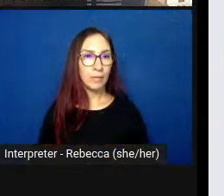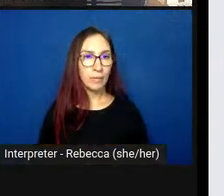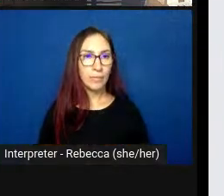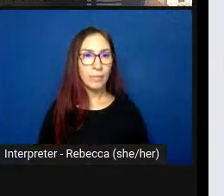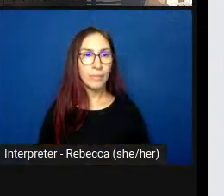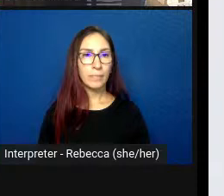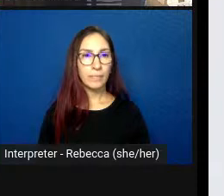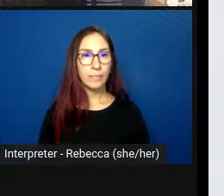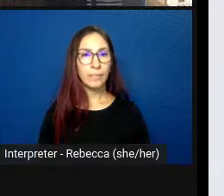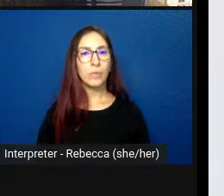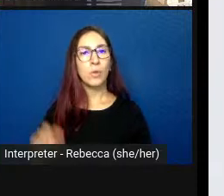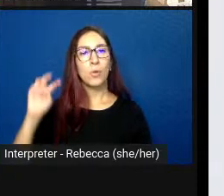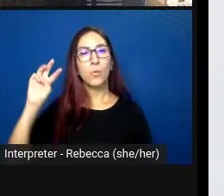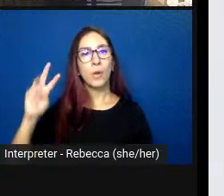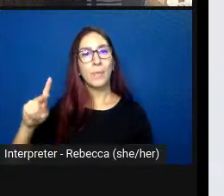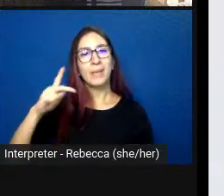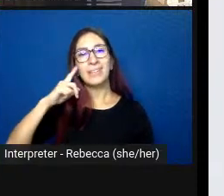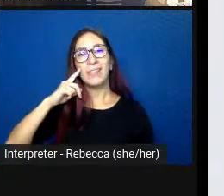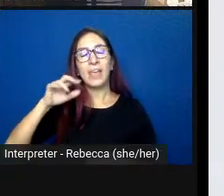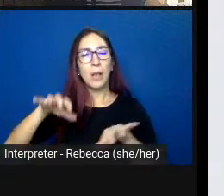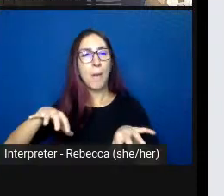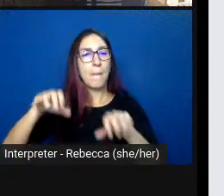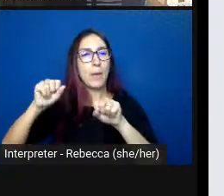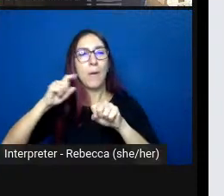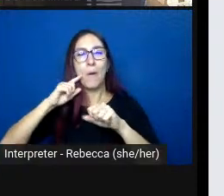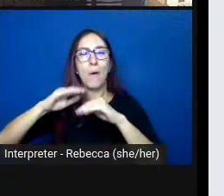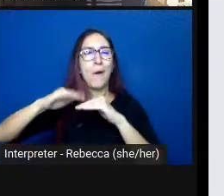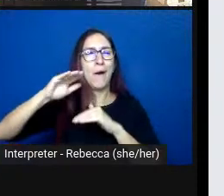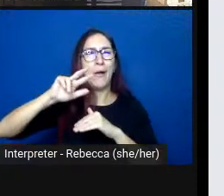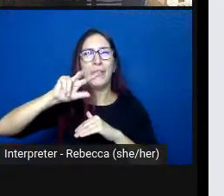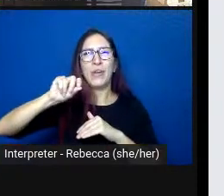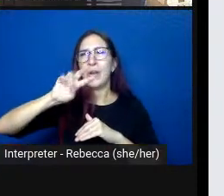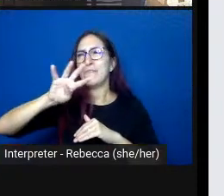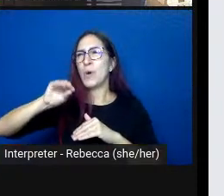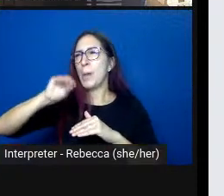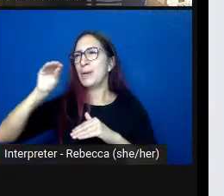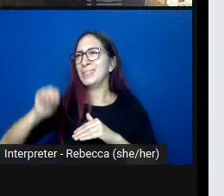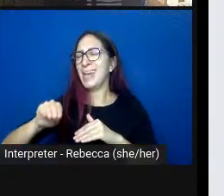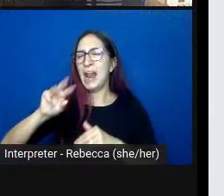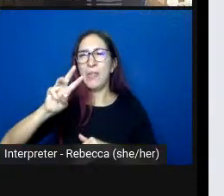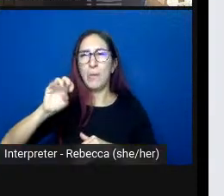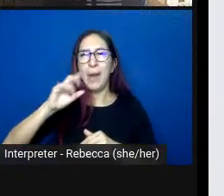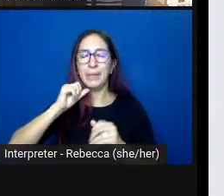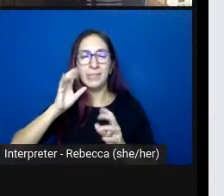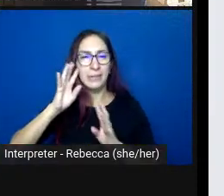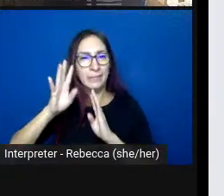fighting against those decisions that make your system inaccessible. WordPress I think has more than